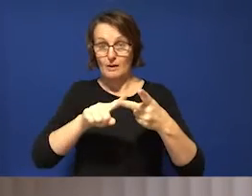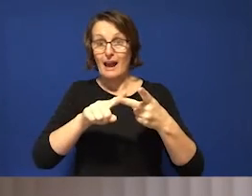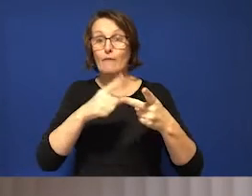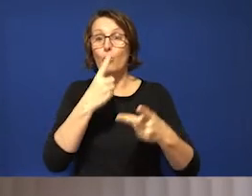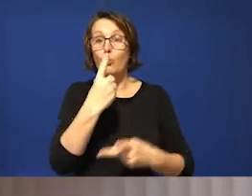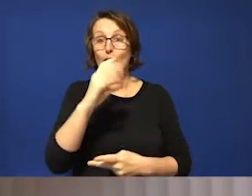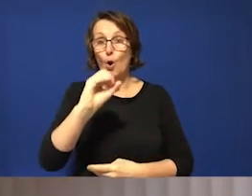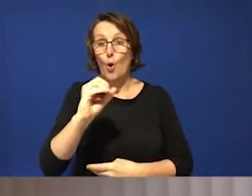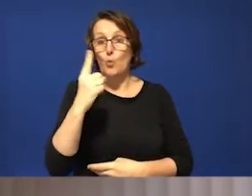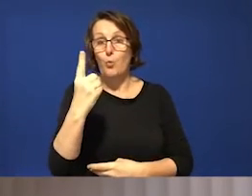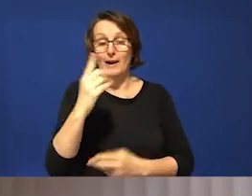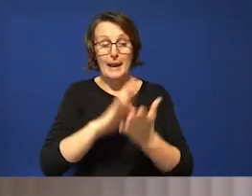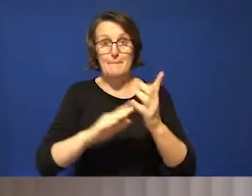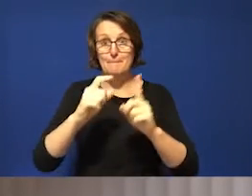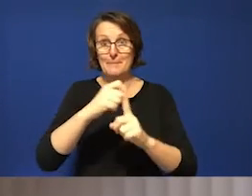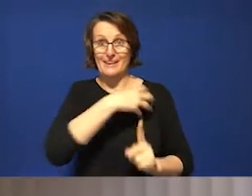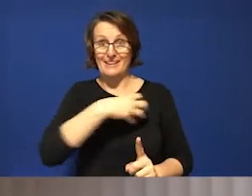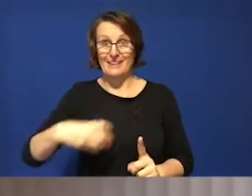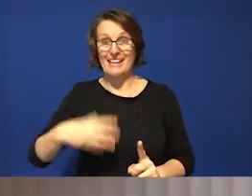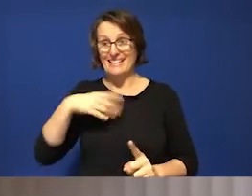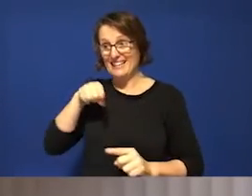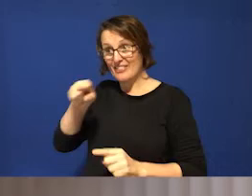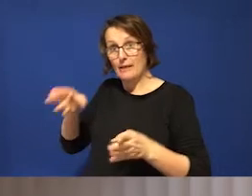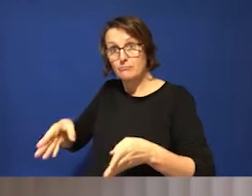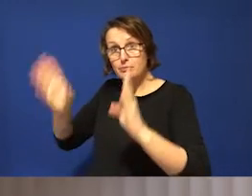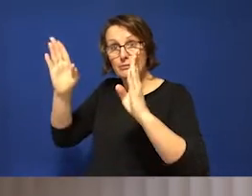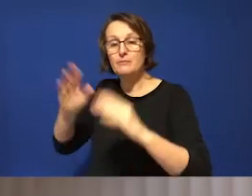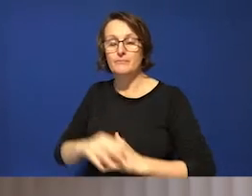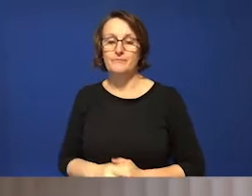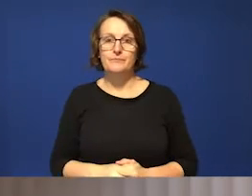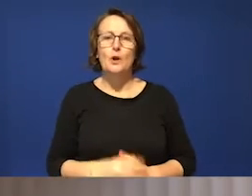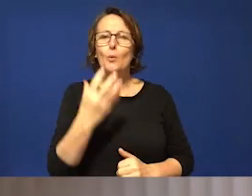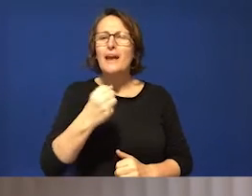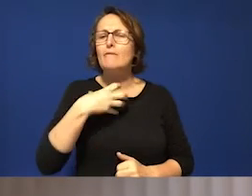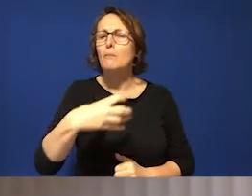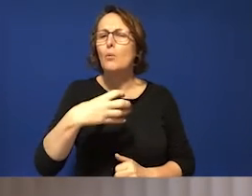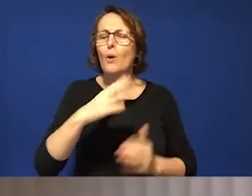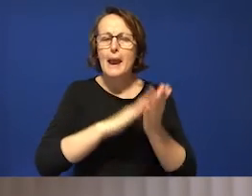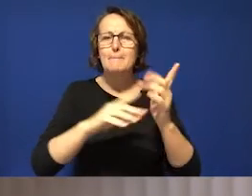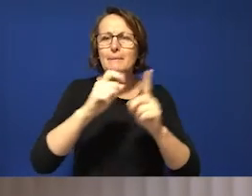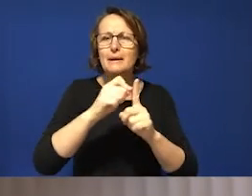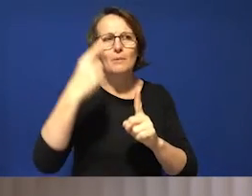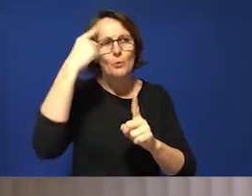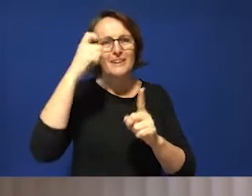There are 128 MPs in parliament at the moment, if we take cabinet leadership, presiding officers,